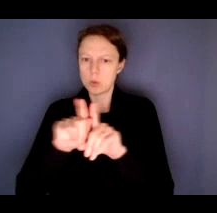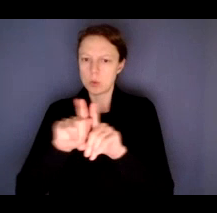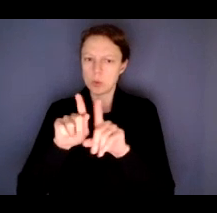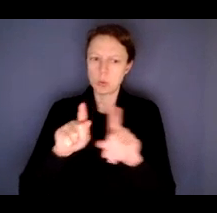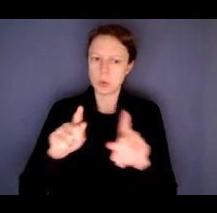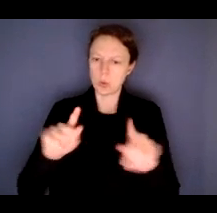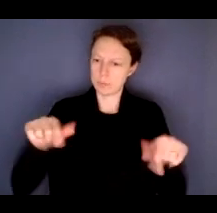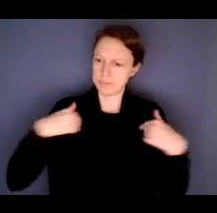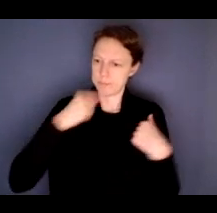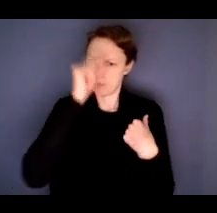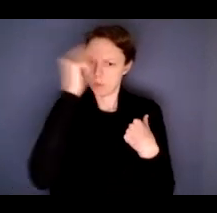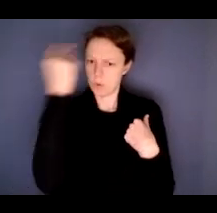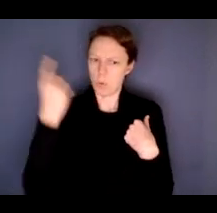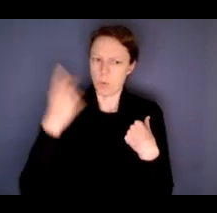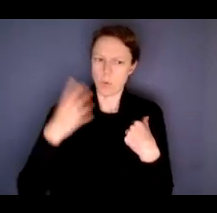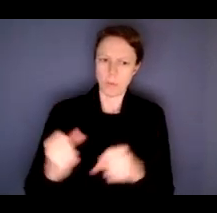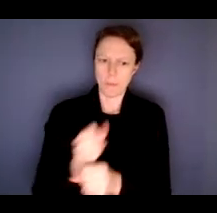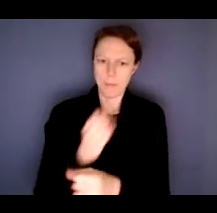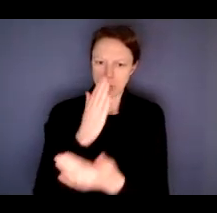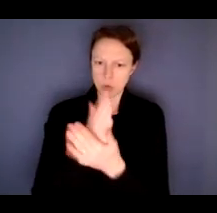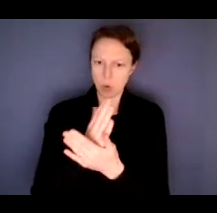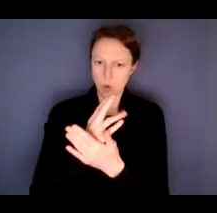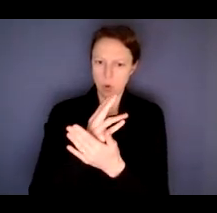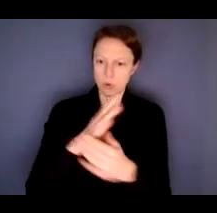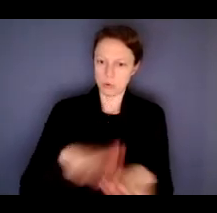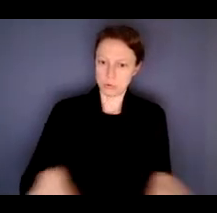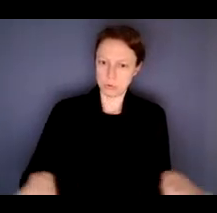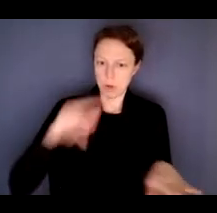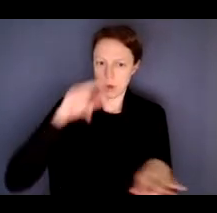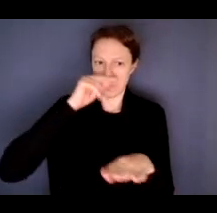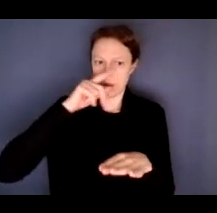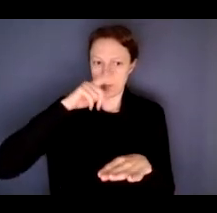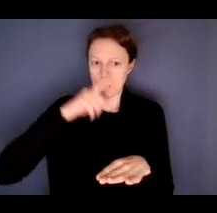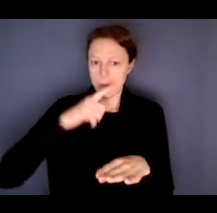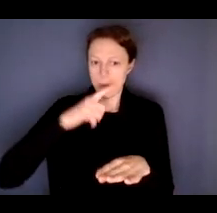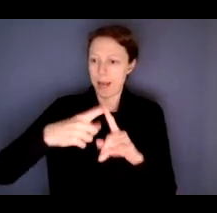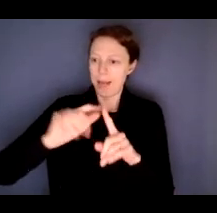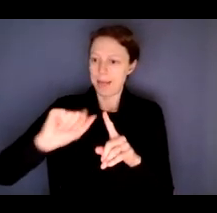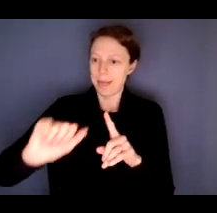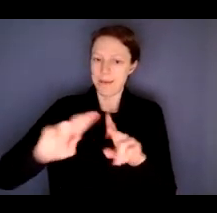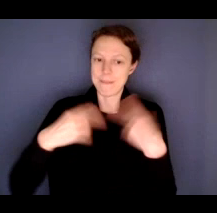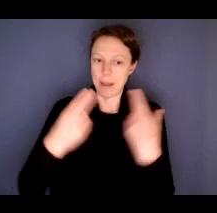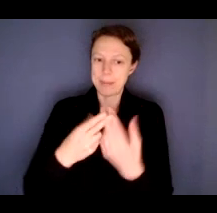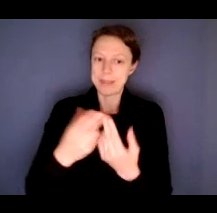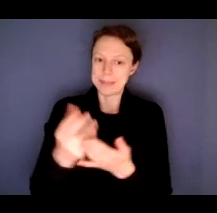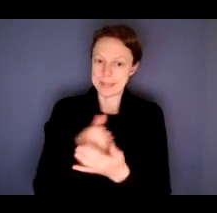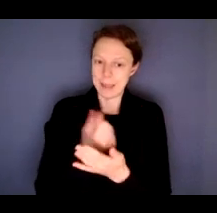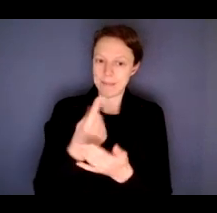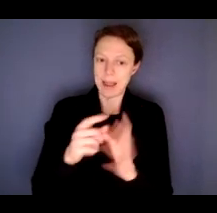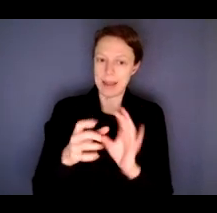and connected in their culture and communities. If I can now turn to speak specifically about